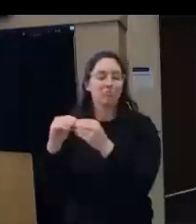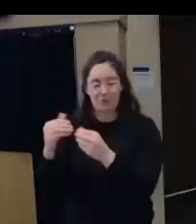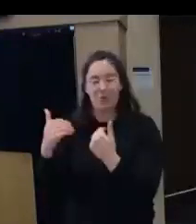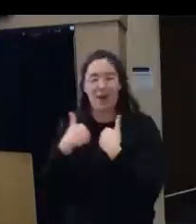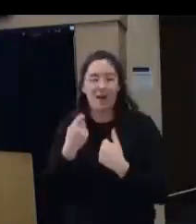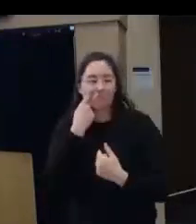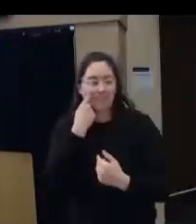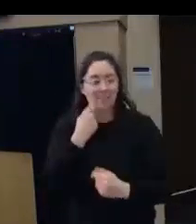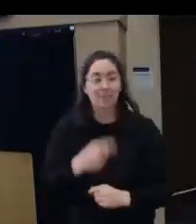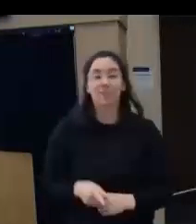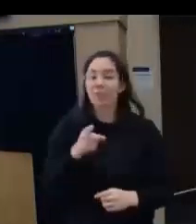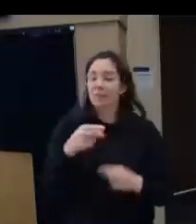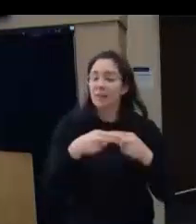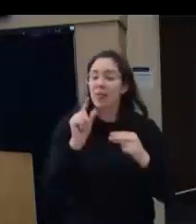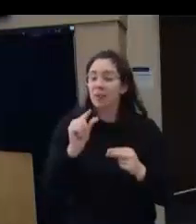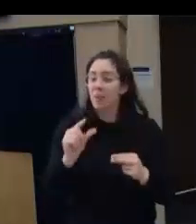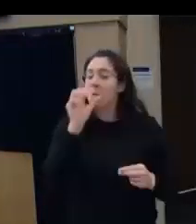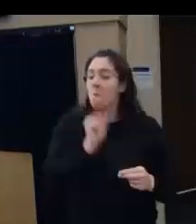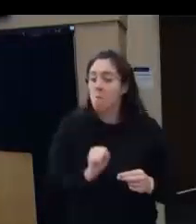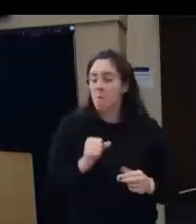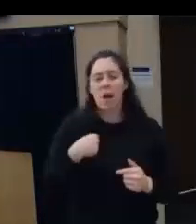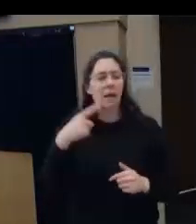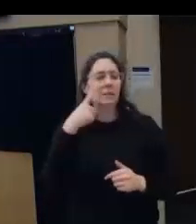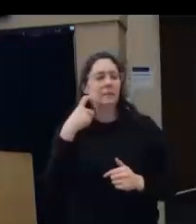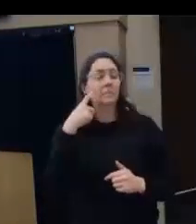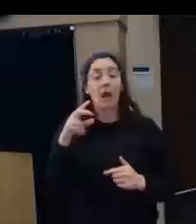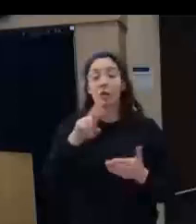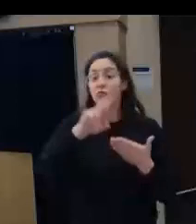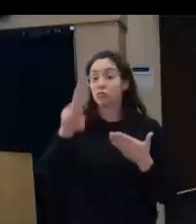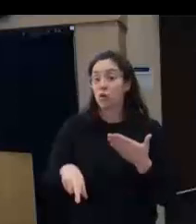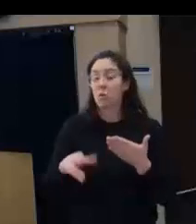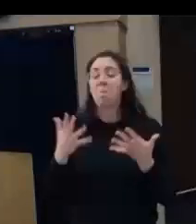paper is a bit old and I think that the I suspect the results would hold the same today I just think